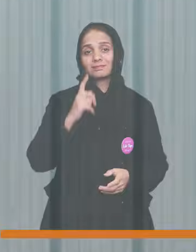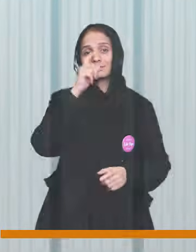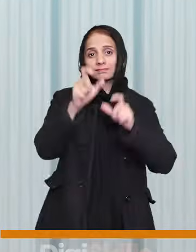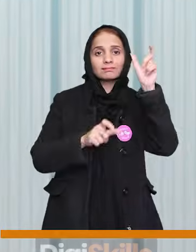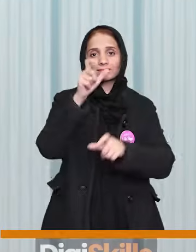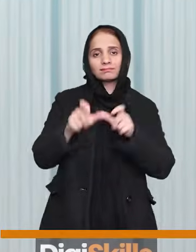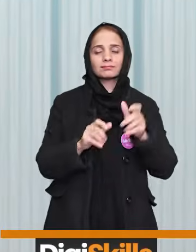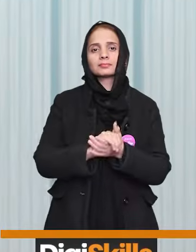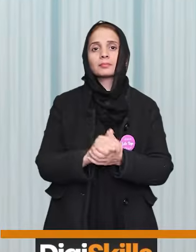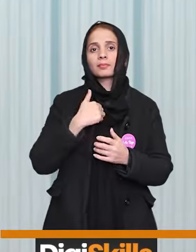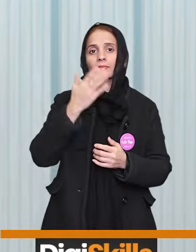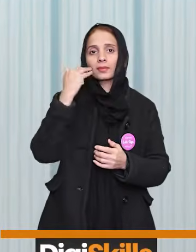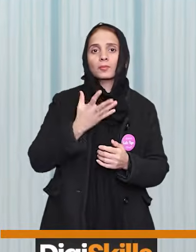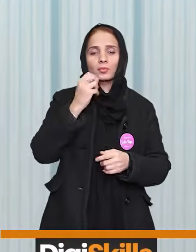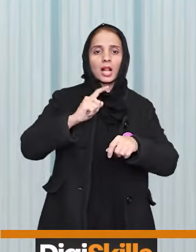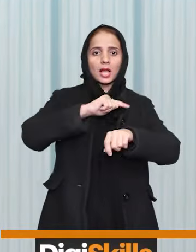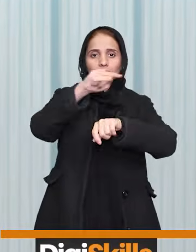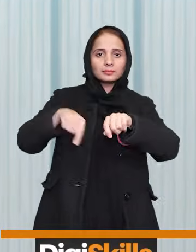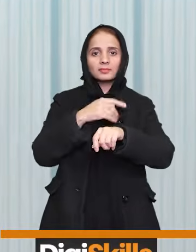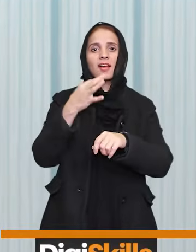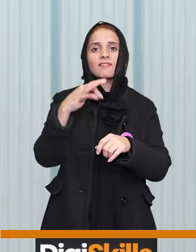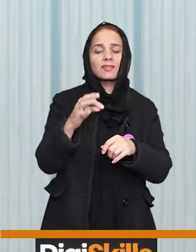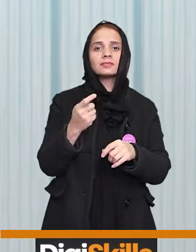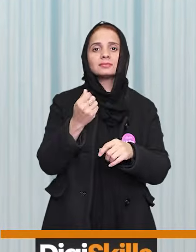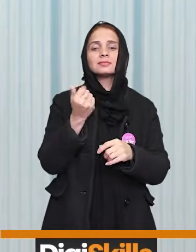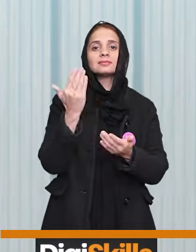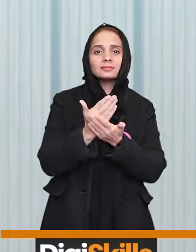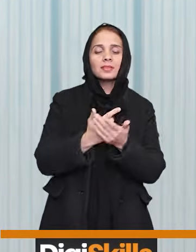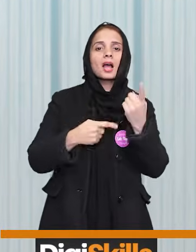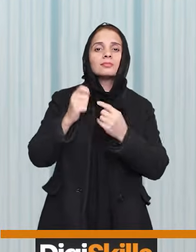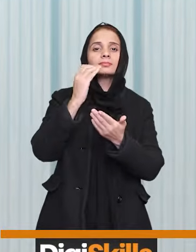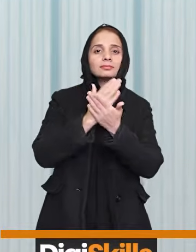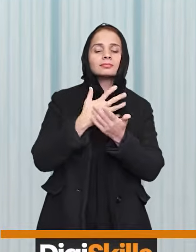Ladies and gentlemen, you have learned about per hour price. You also get to know the overall project price.